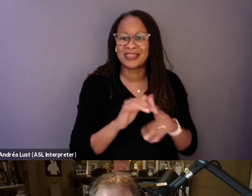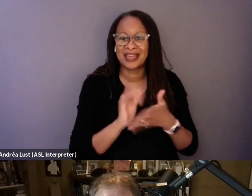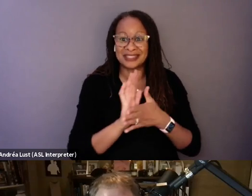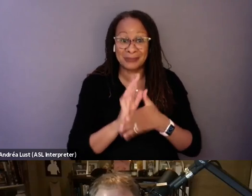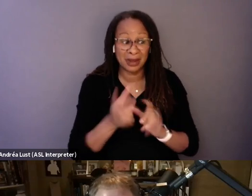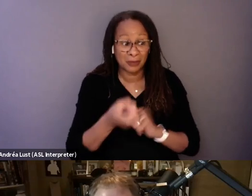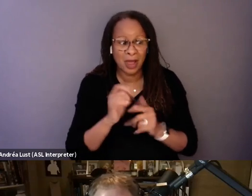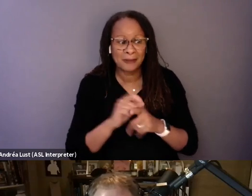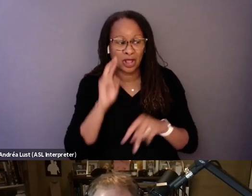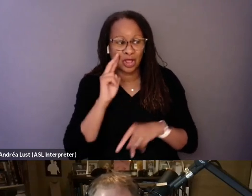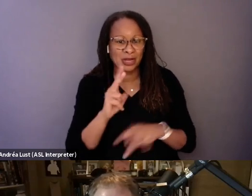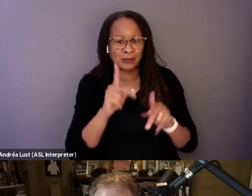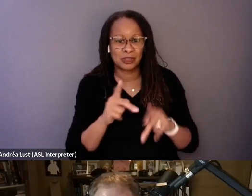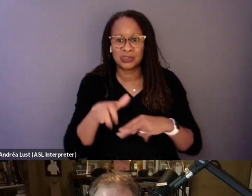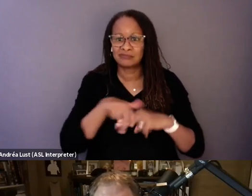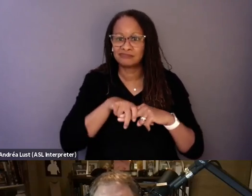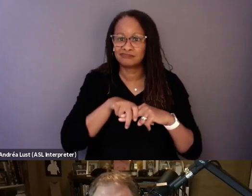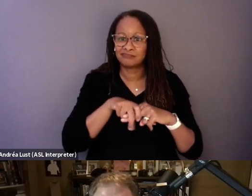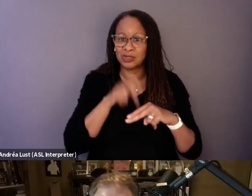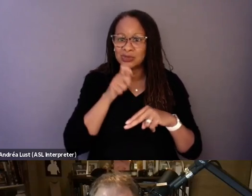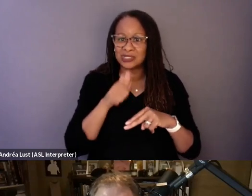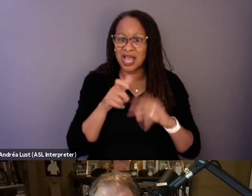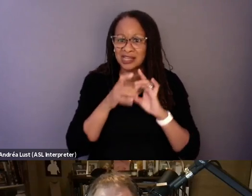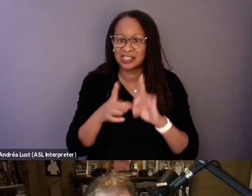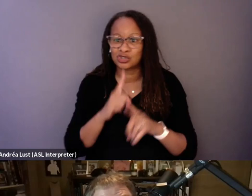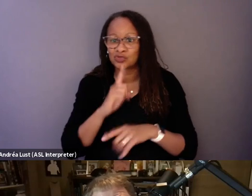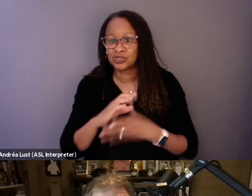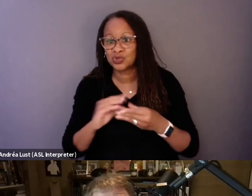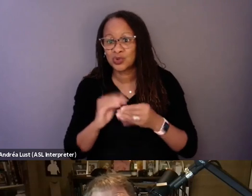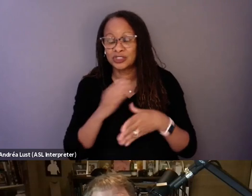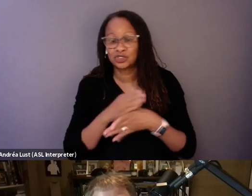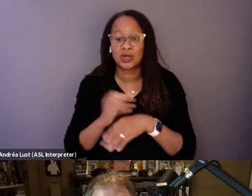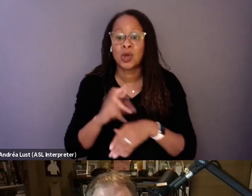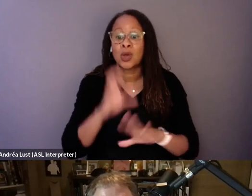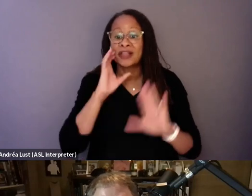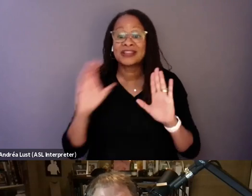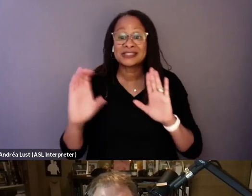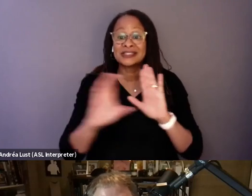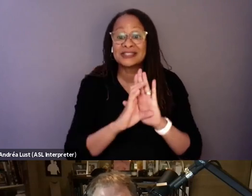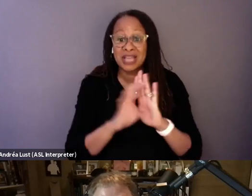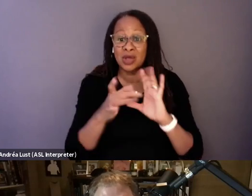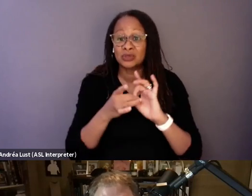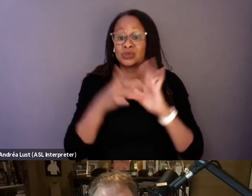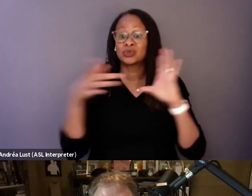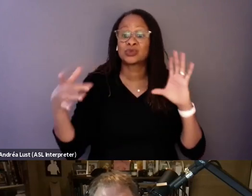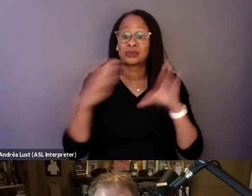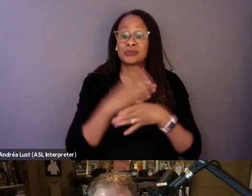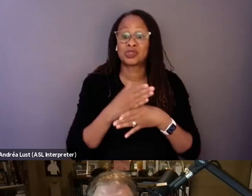at somebody in a chair, who's got nothing to do with really the story you're telling or the image. There's a dissociation between the image and the content.